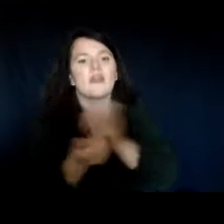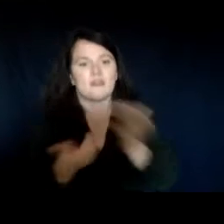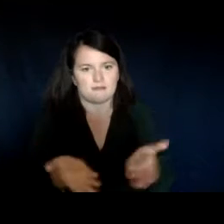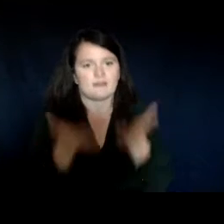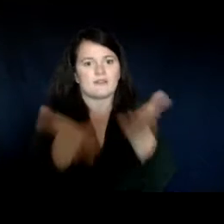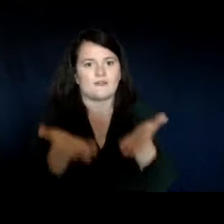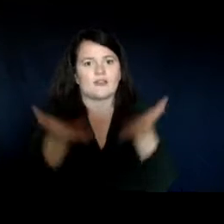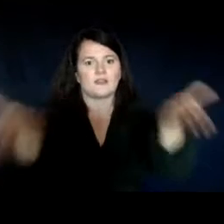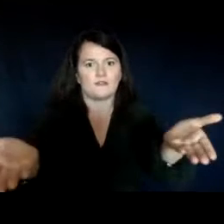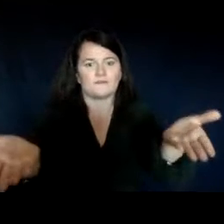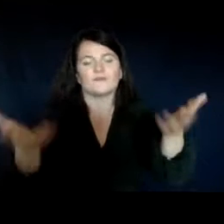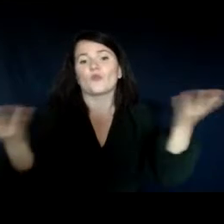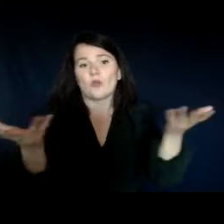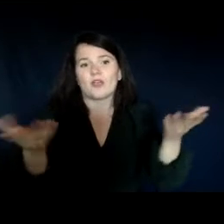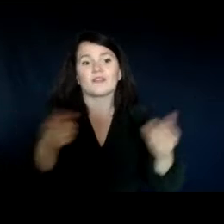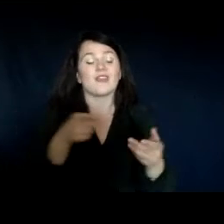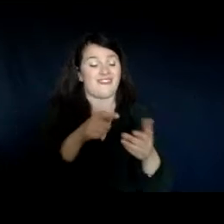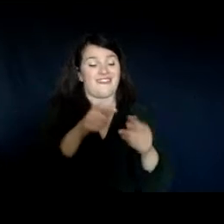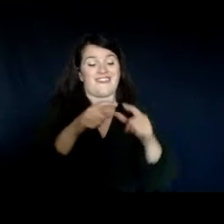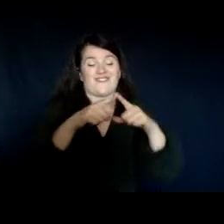we can reduce the contamination risk.